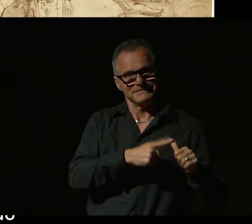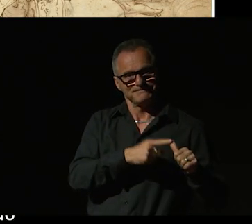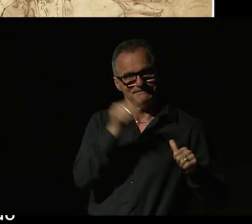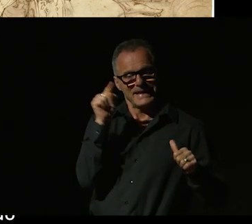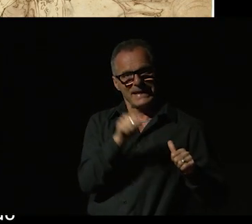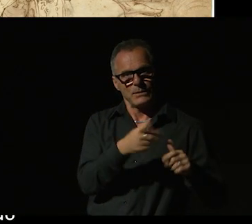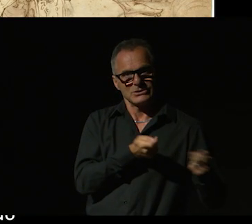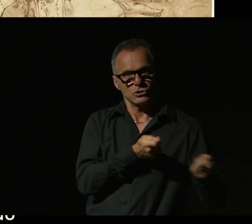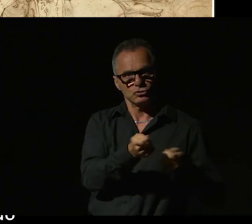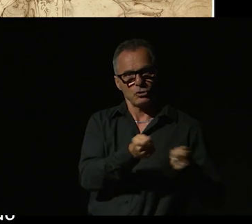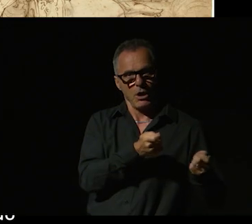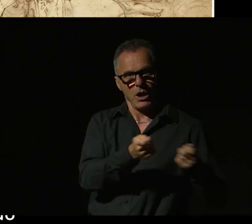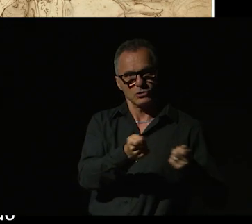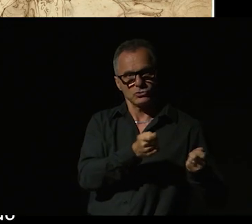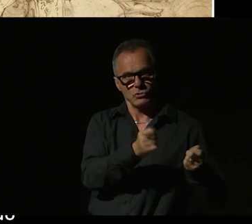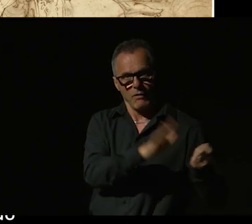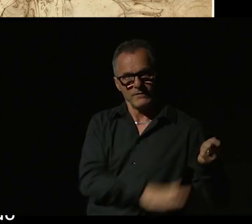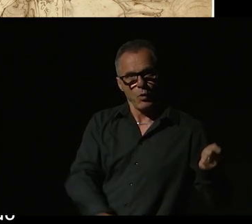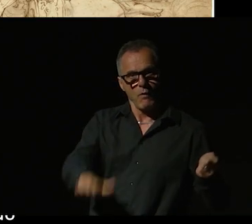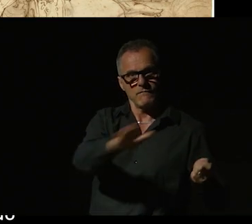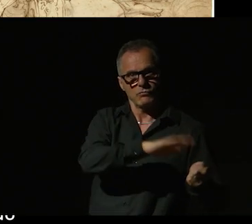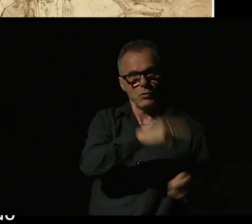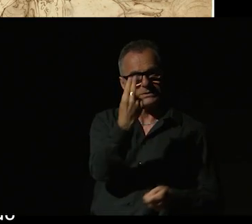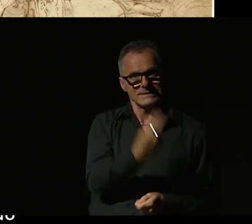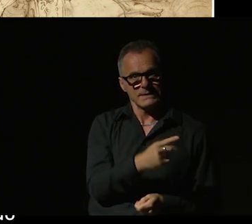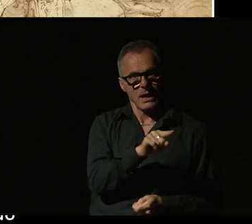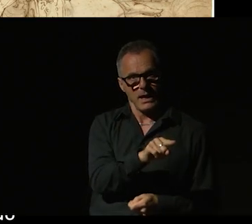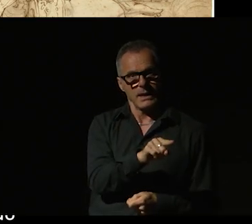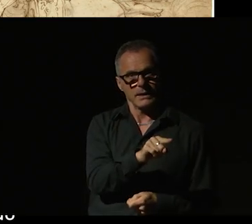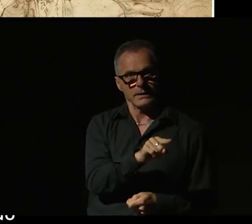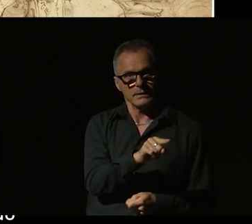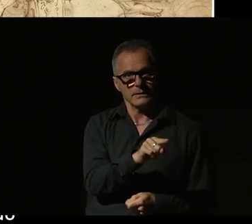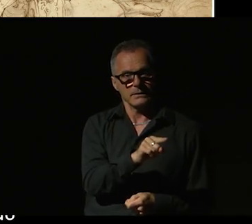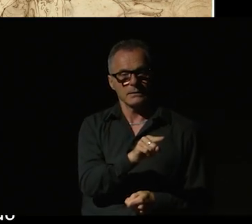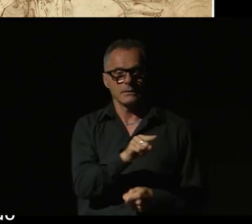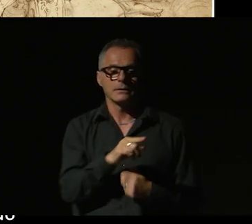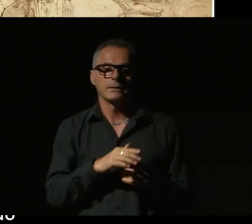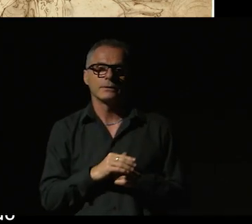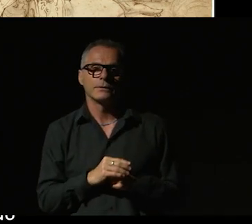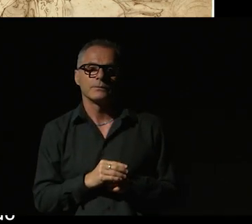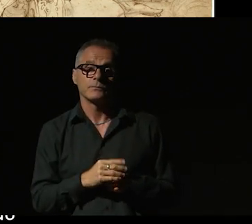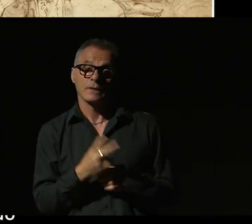of the overall design. And we, with the two cartoons,